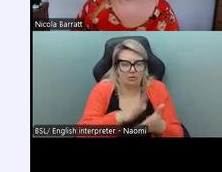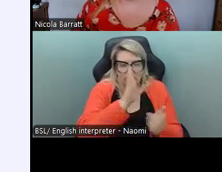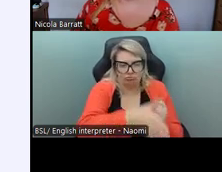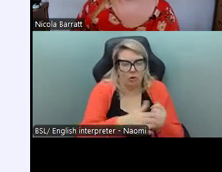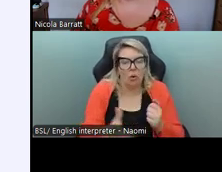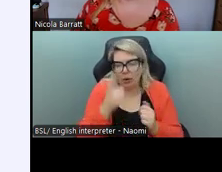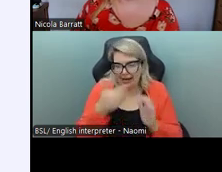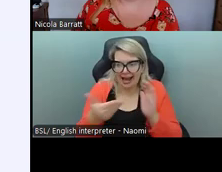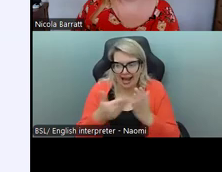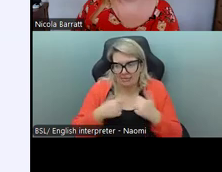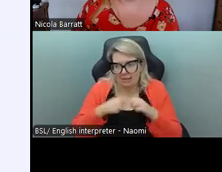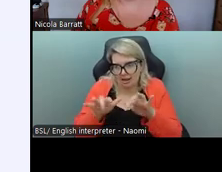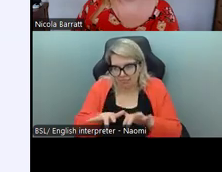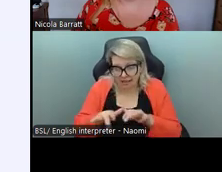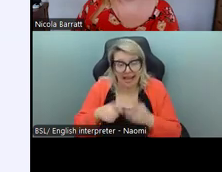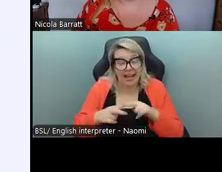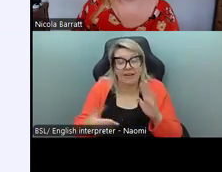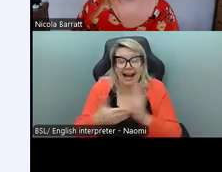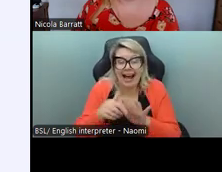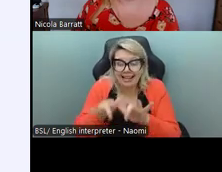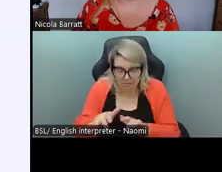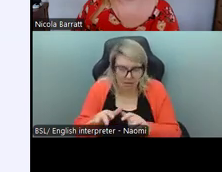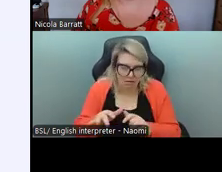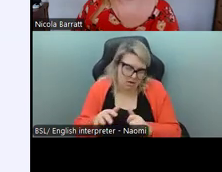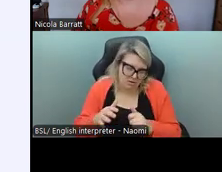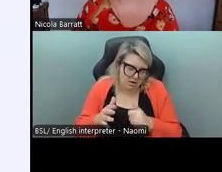and that will do better than you just doing a straight repost.